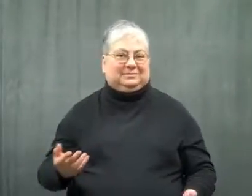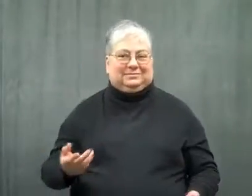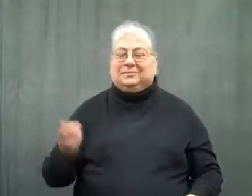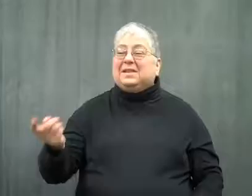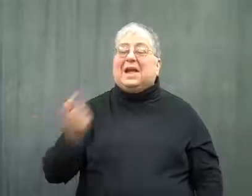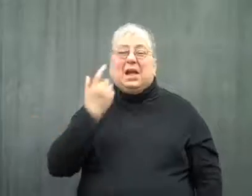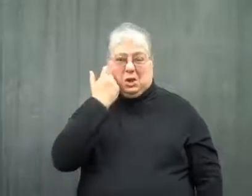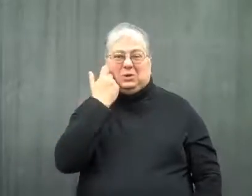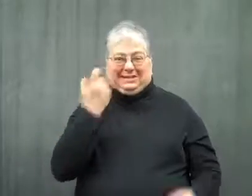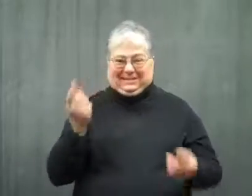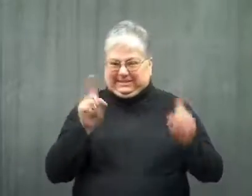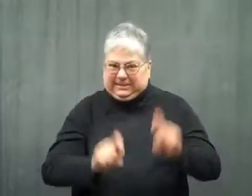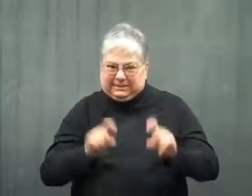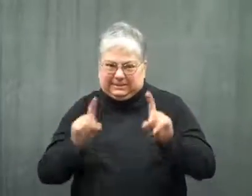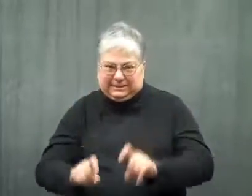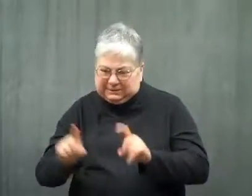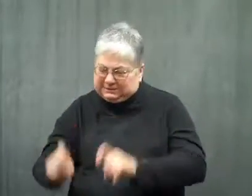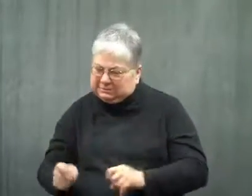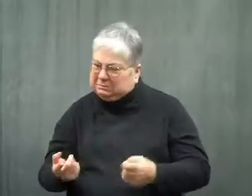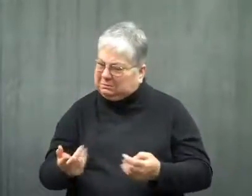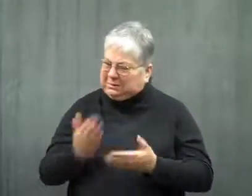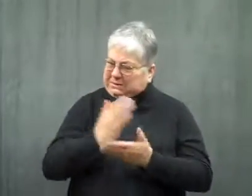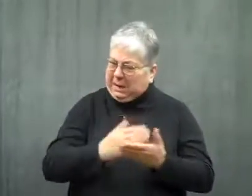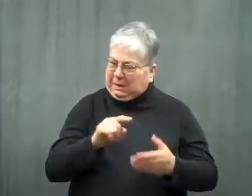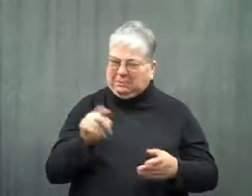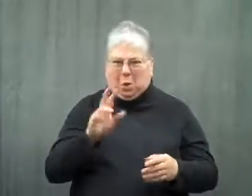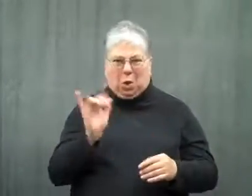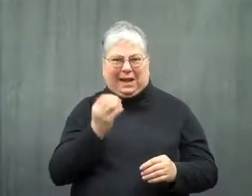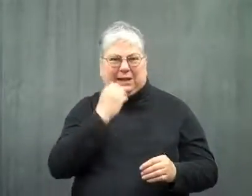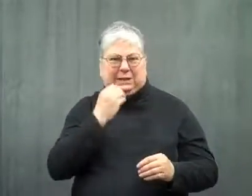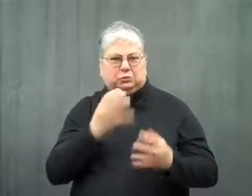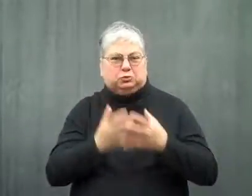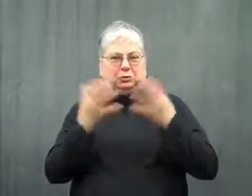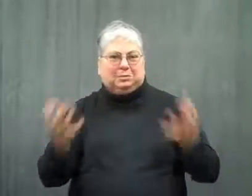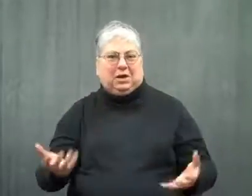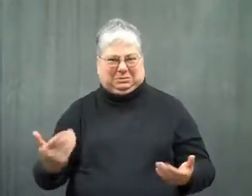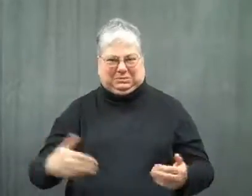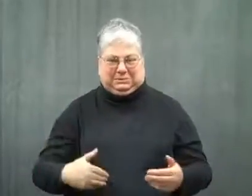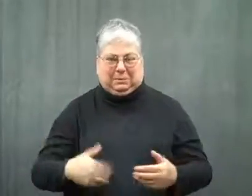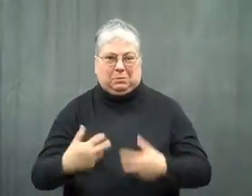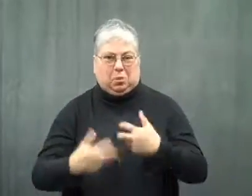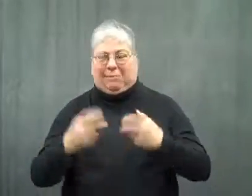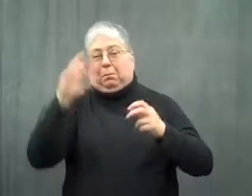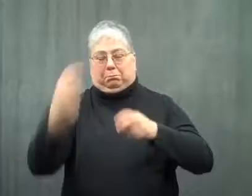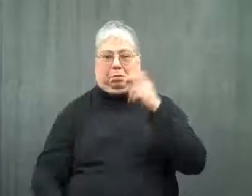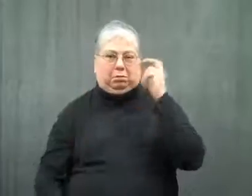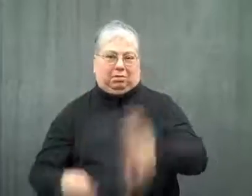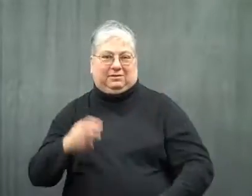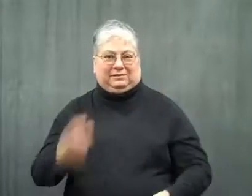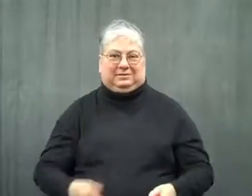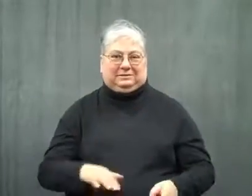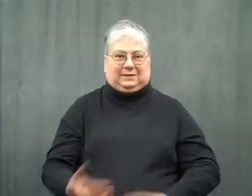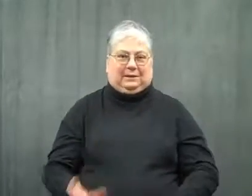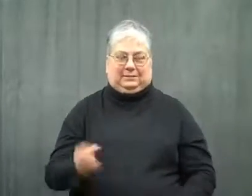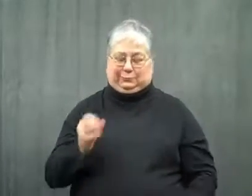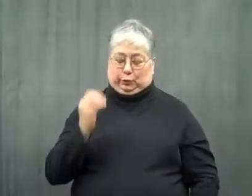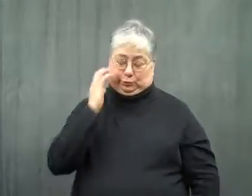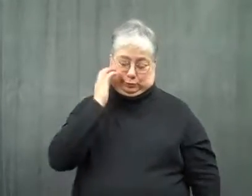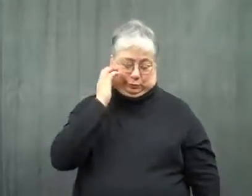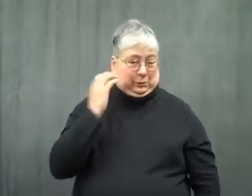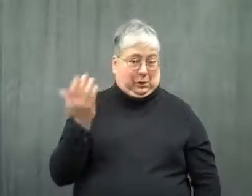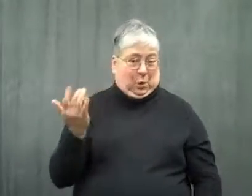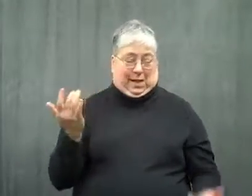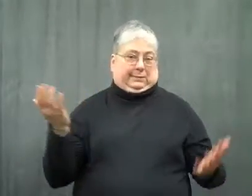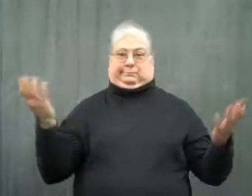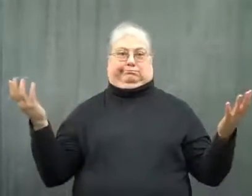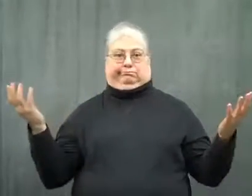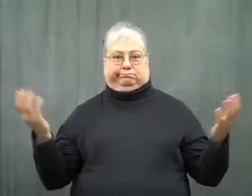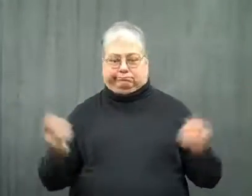Recent tests showed they might have overeaten, become sick, then died. It's unknown why.